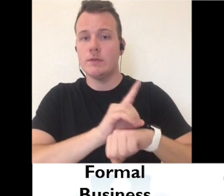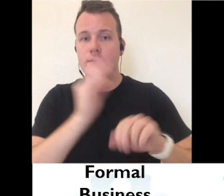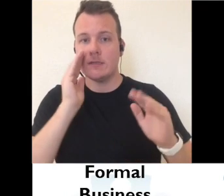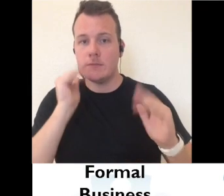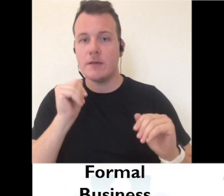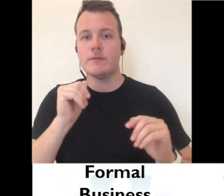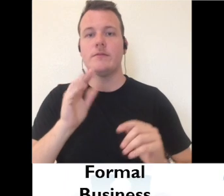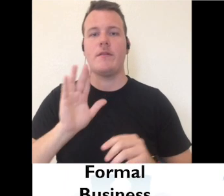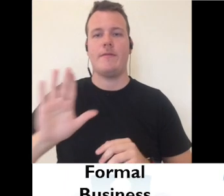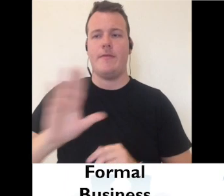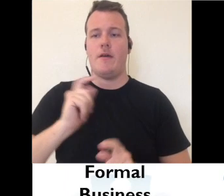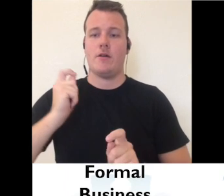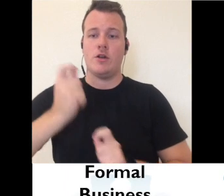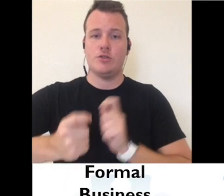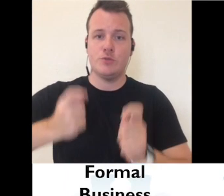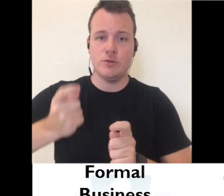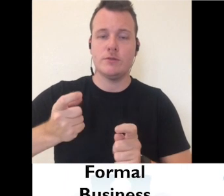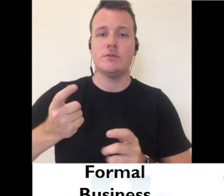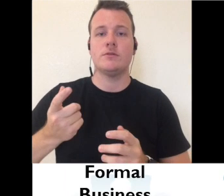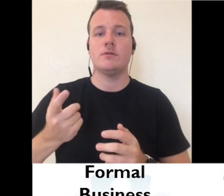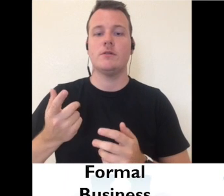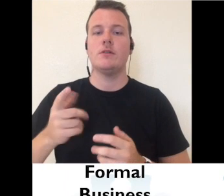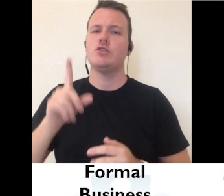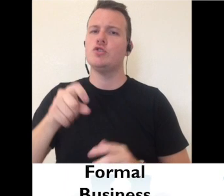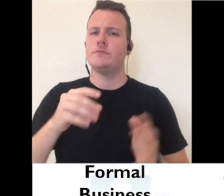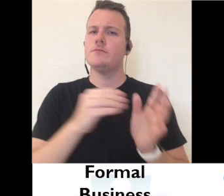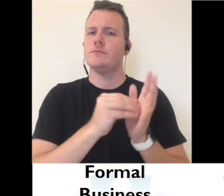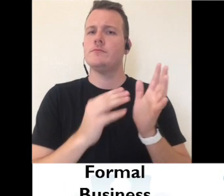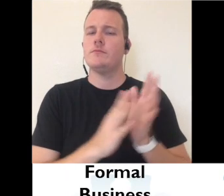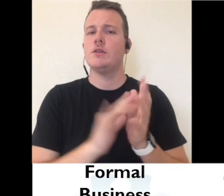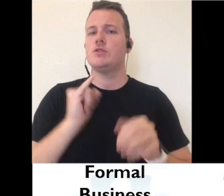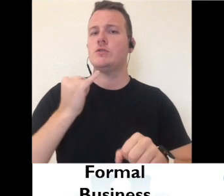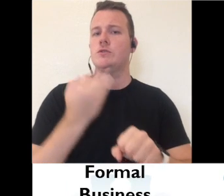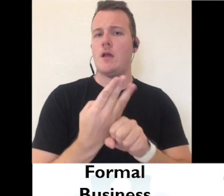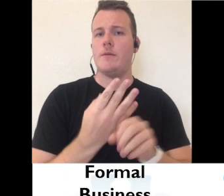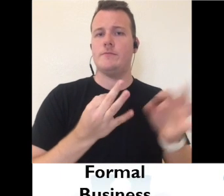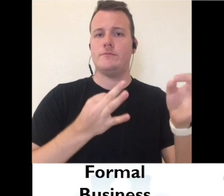a job description. You want to present the need for each